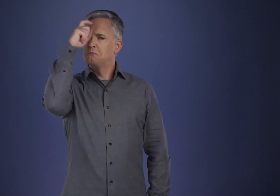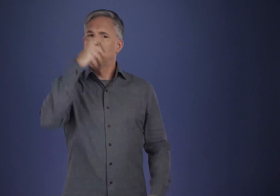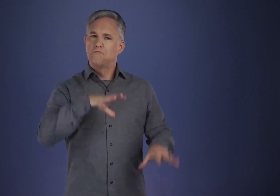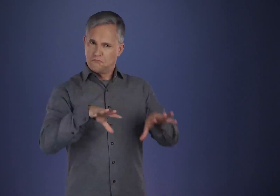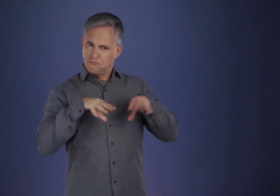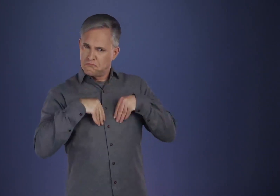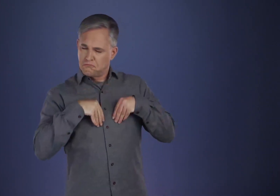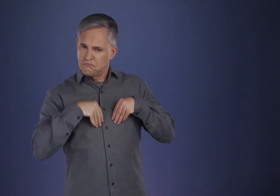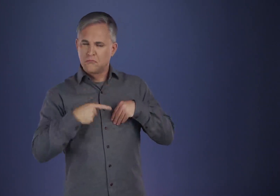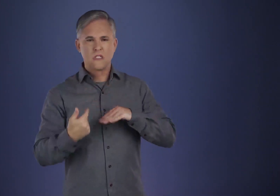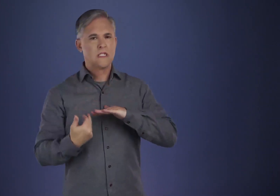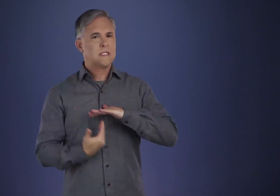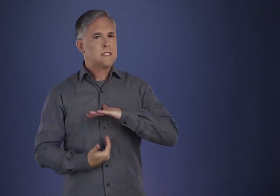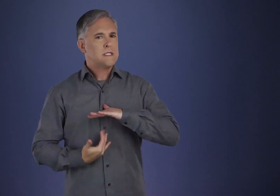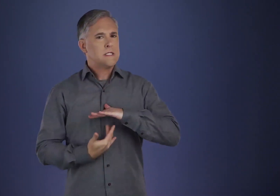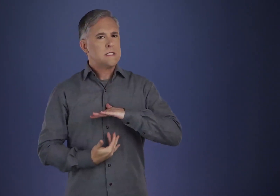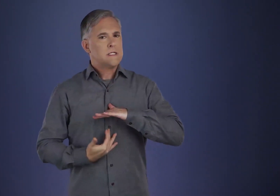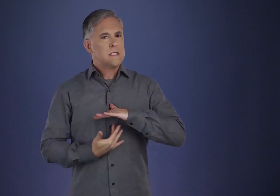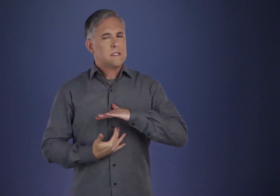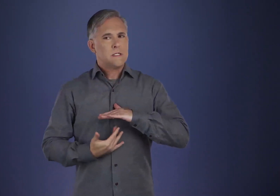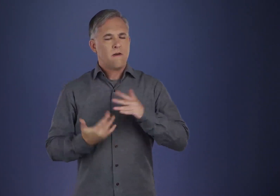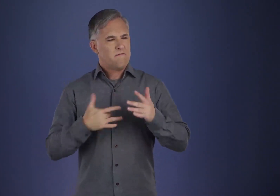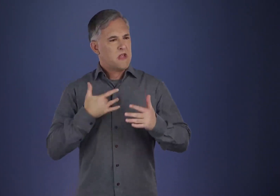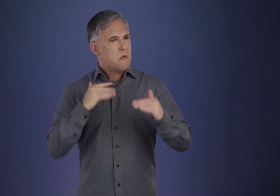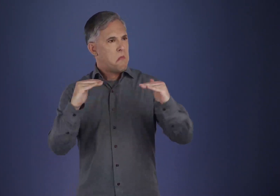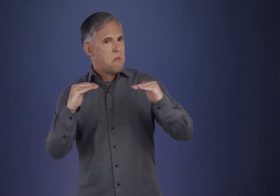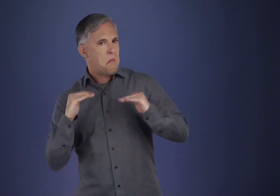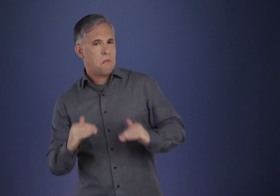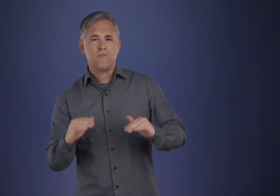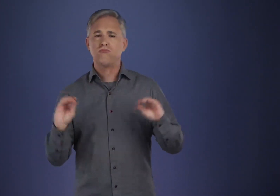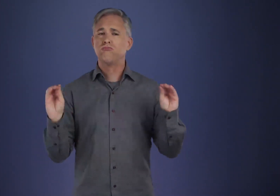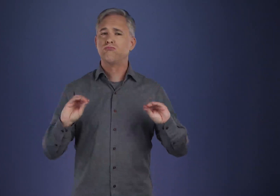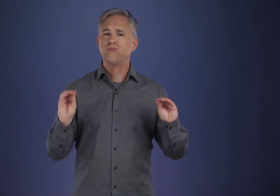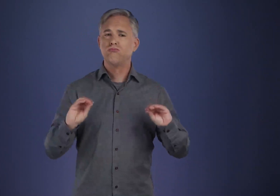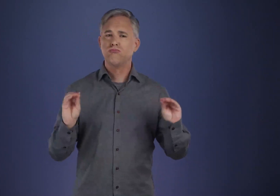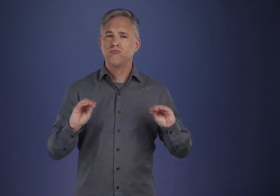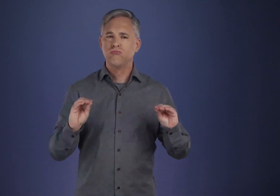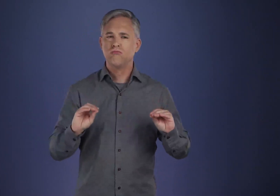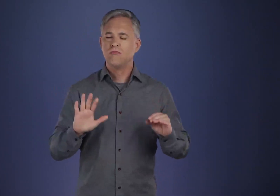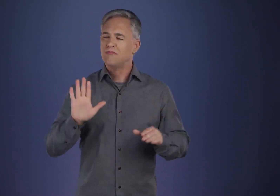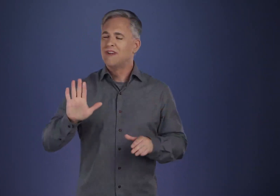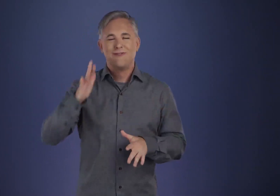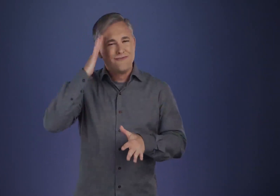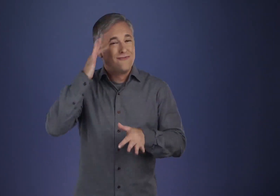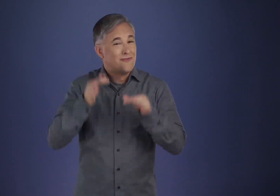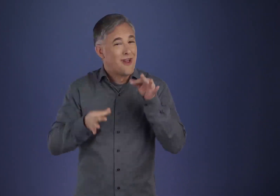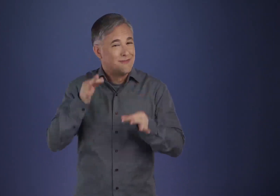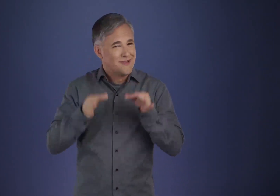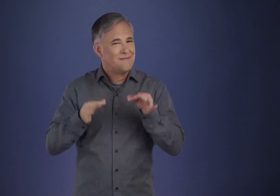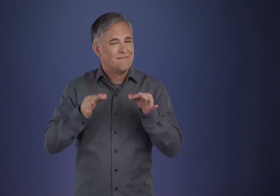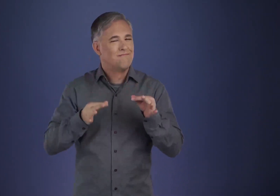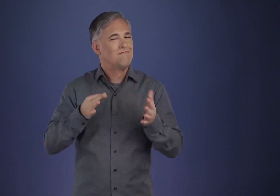who holds no resentment over his reduced status, whose judgment, fortified by considerable experience,